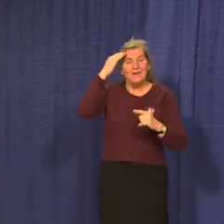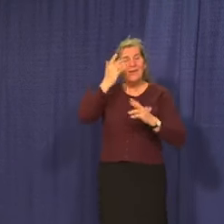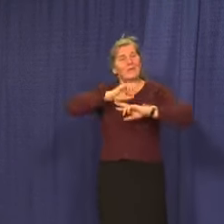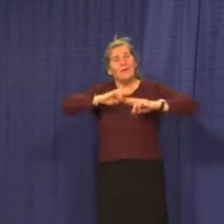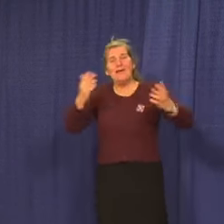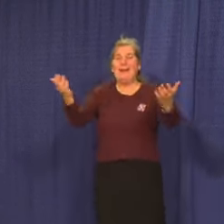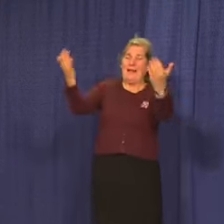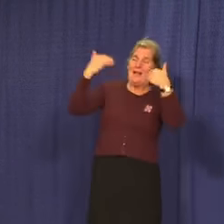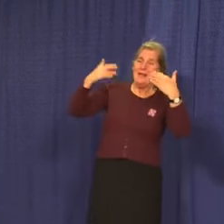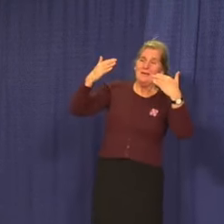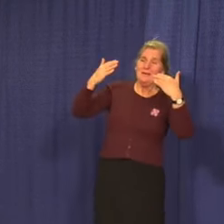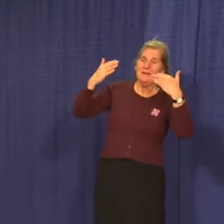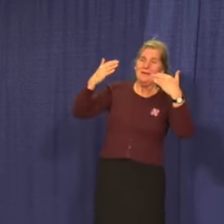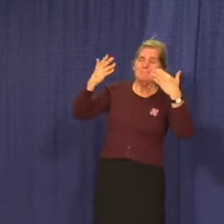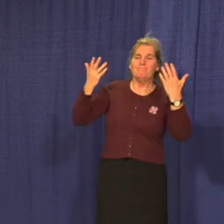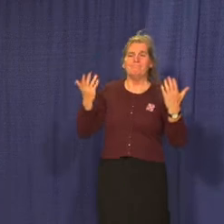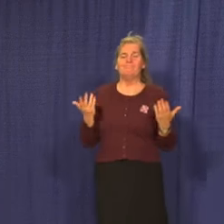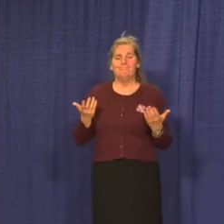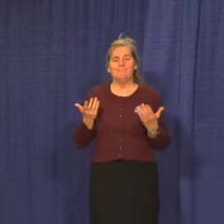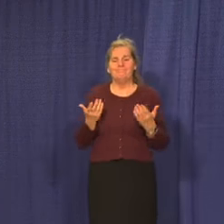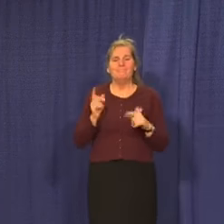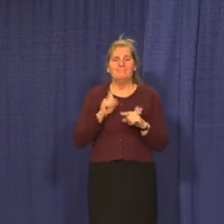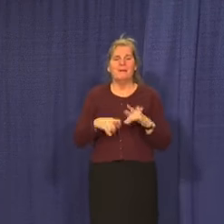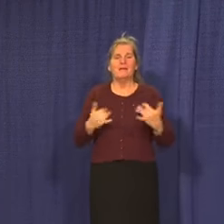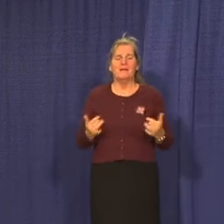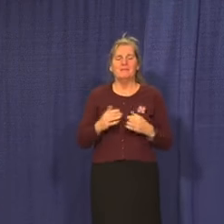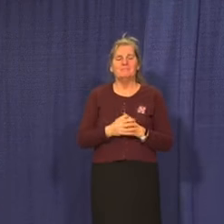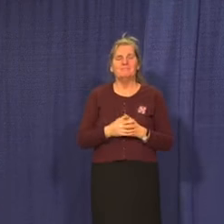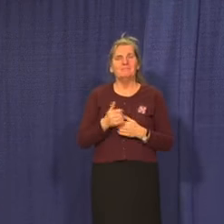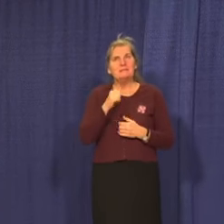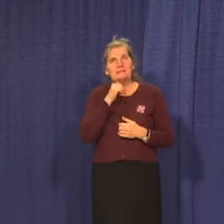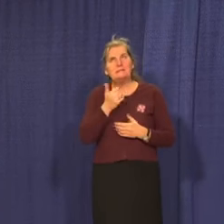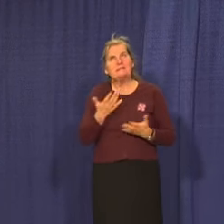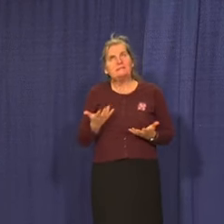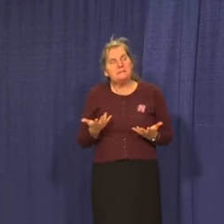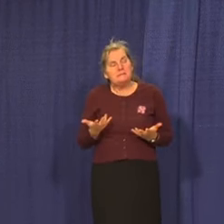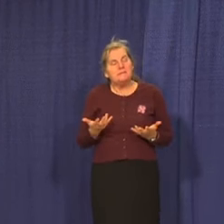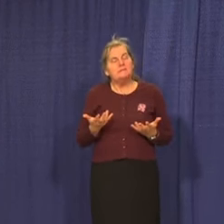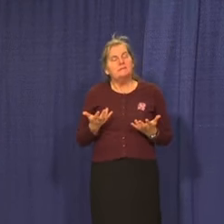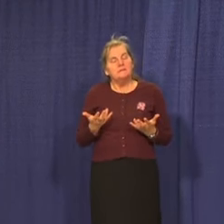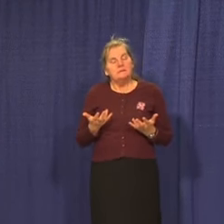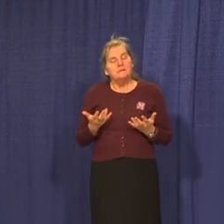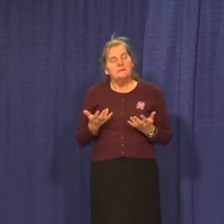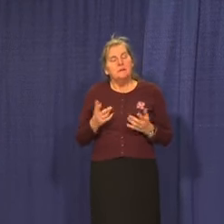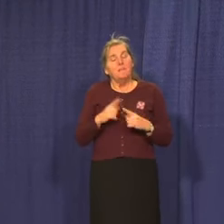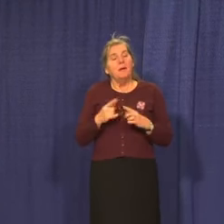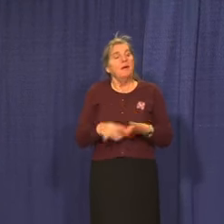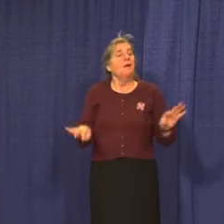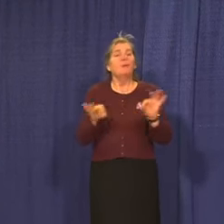I APPRECIATE THAT THIS IS NOT WELCOME NEWS TO YUKONERS HOWEVER, WE MUST CONSIDER WHAT IS NEEDED TO KEEP YUKONERS